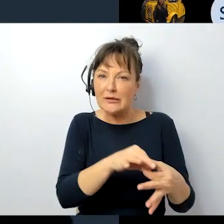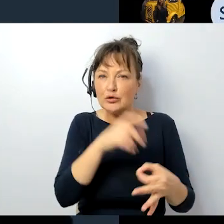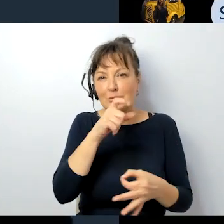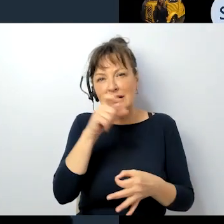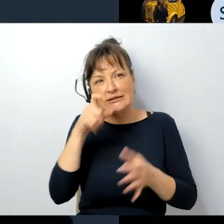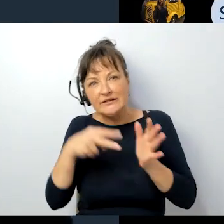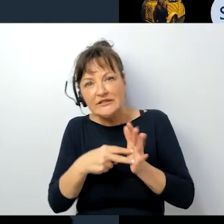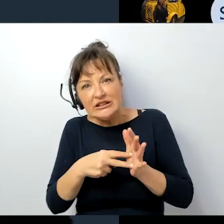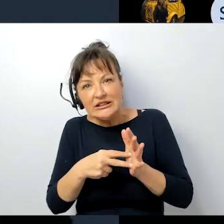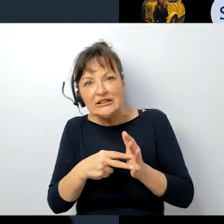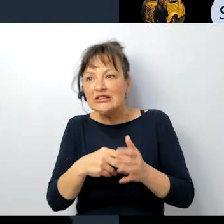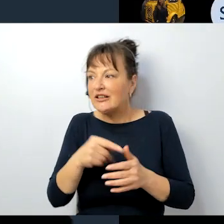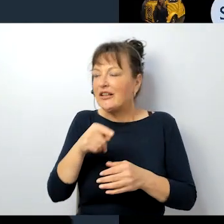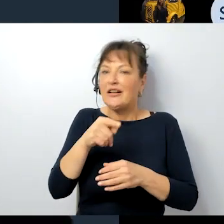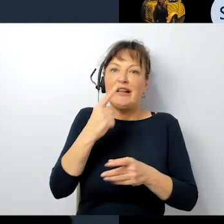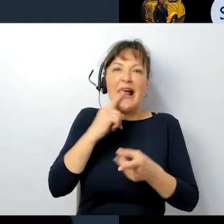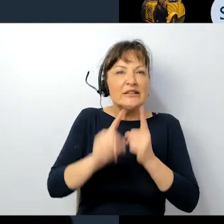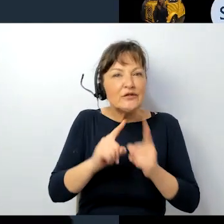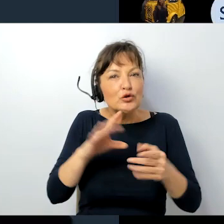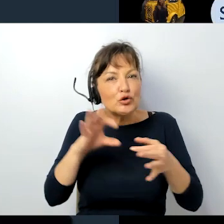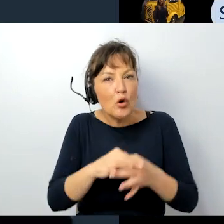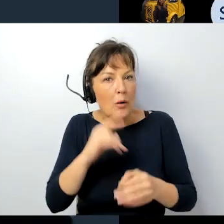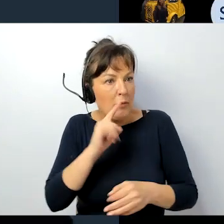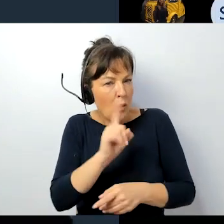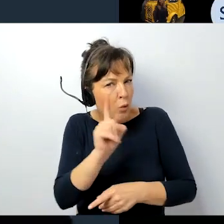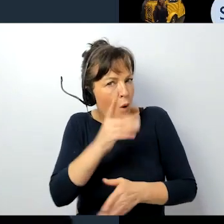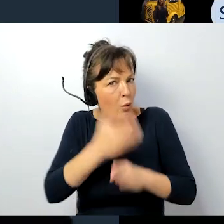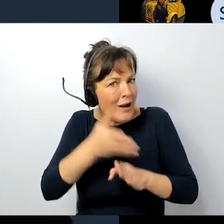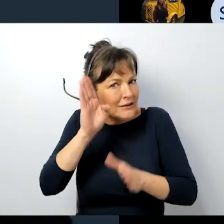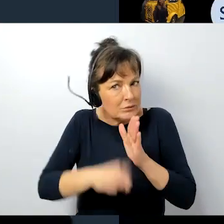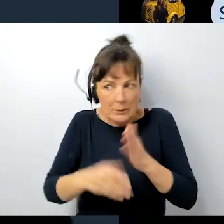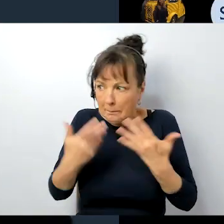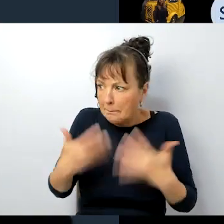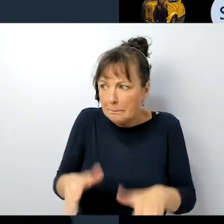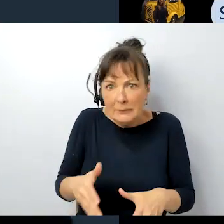training centre was mostly based off my CV, so it was talking about my personal experiences,